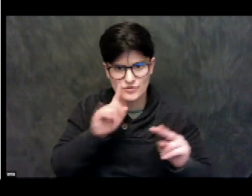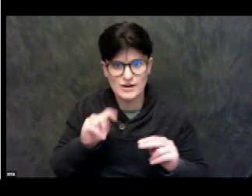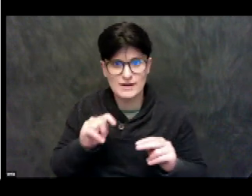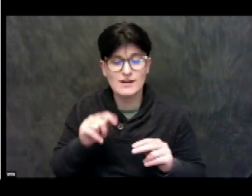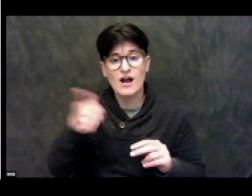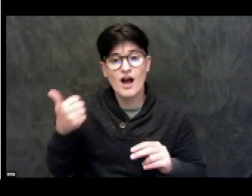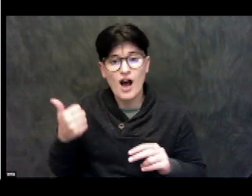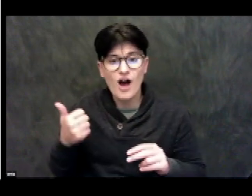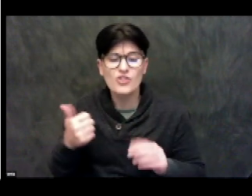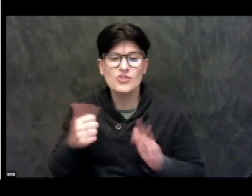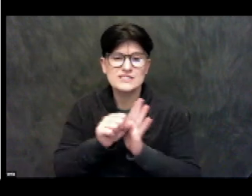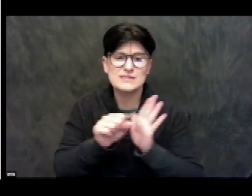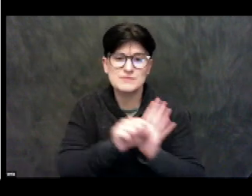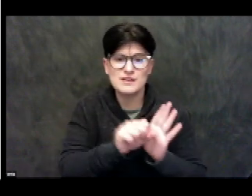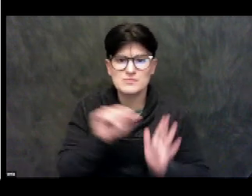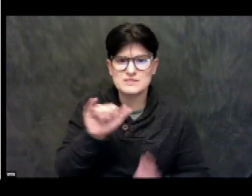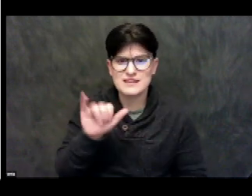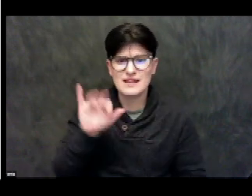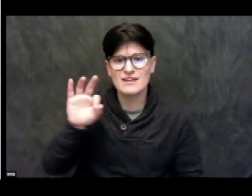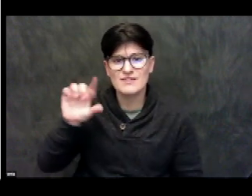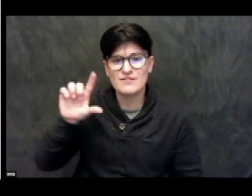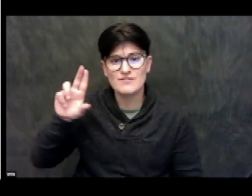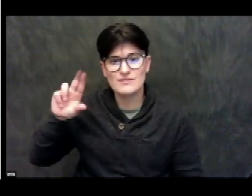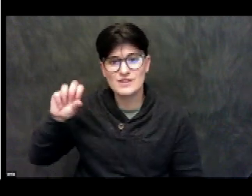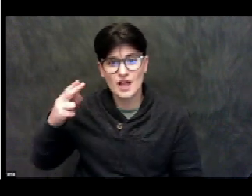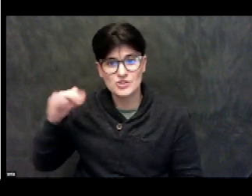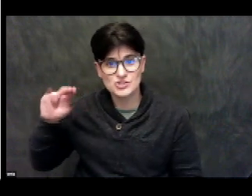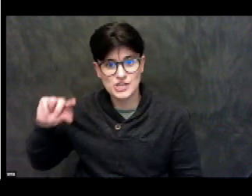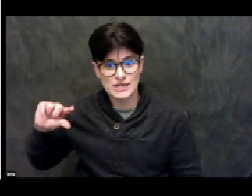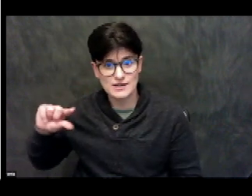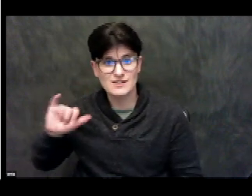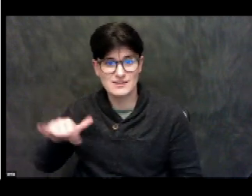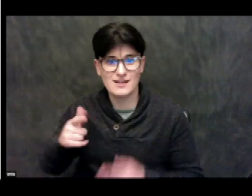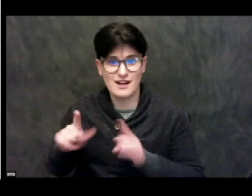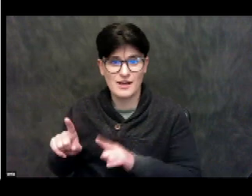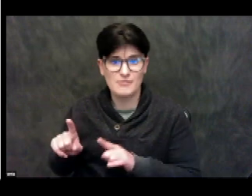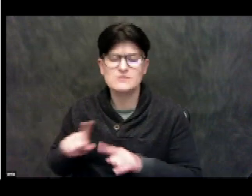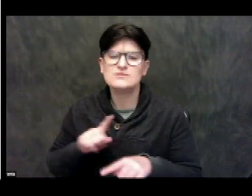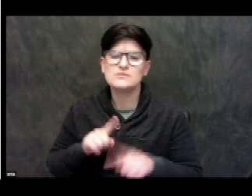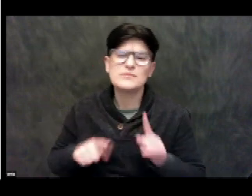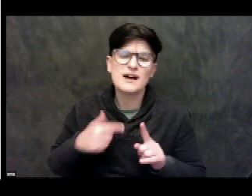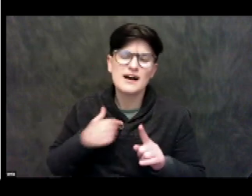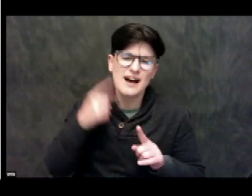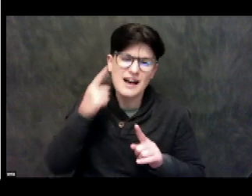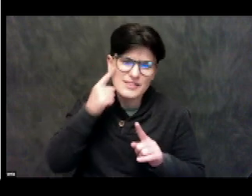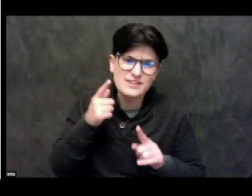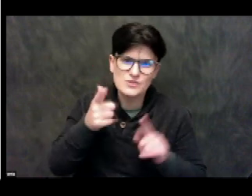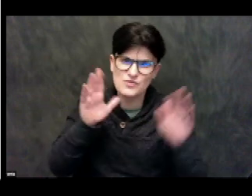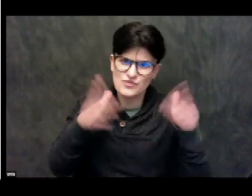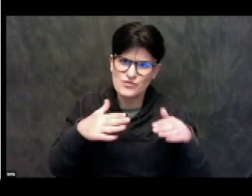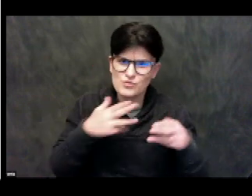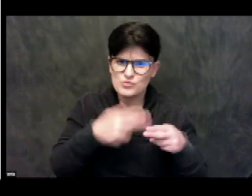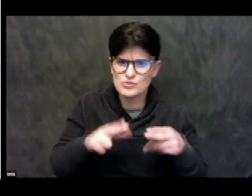There's a lot of different symptoms that happen, but I think focusing briefly on like that hypertension and